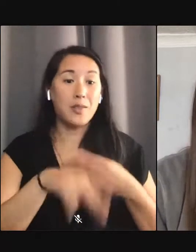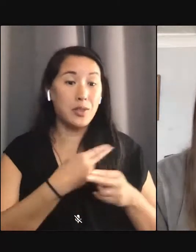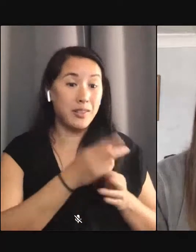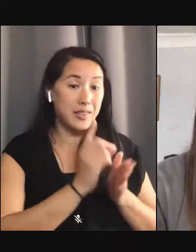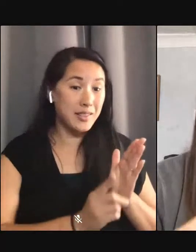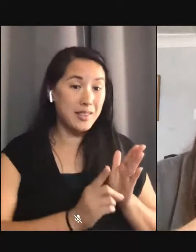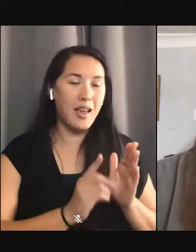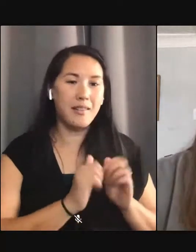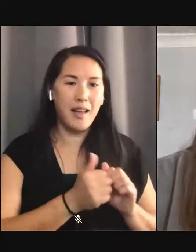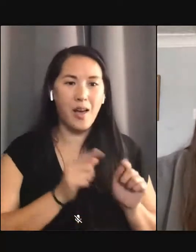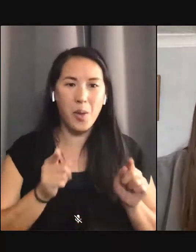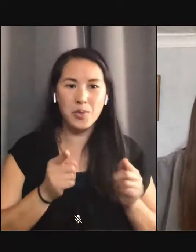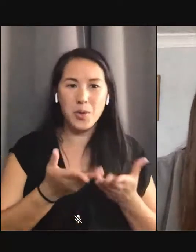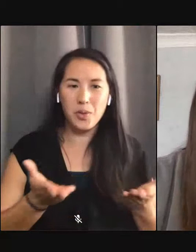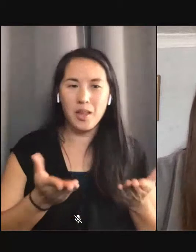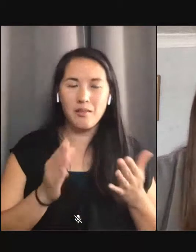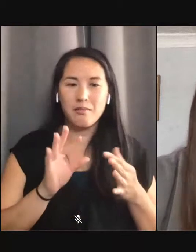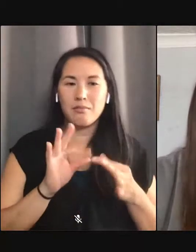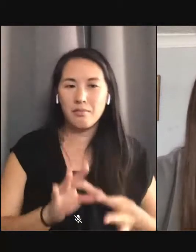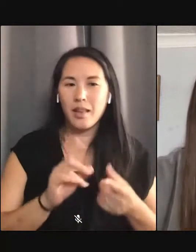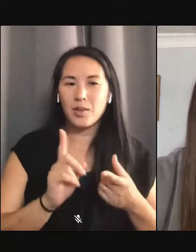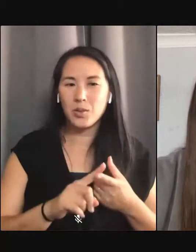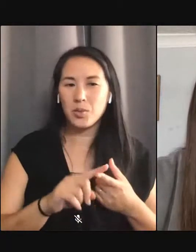these things play out in companies with el can you actually speak about that from your